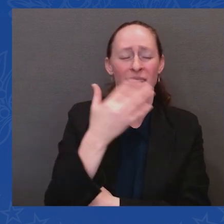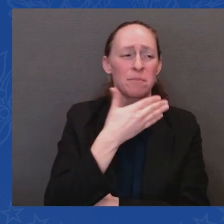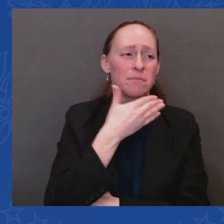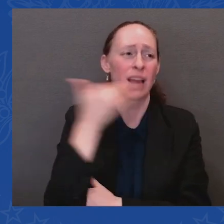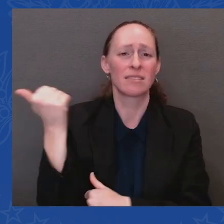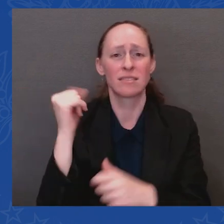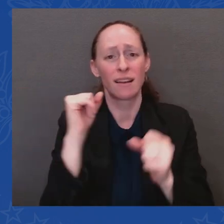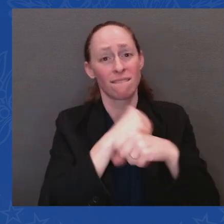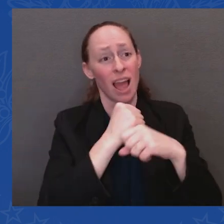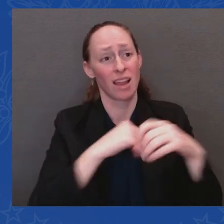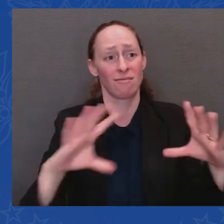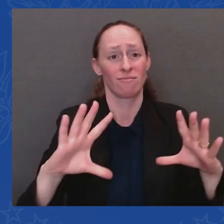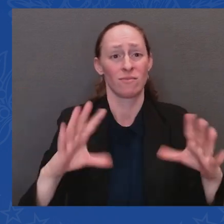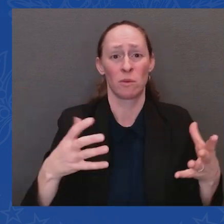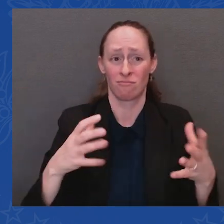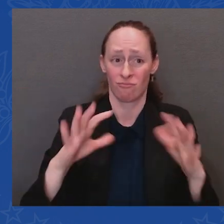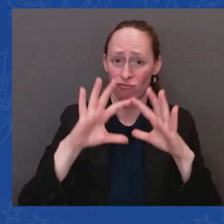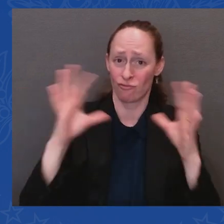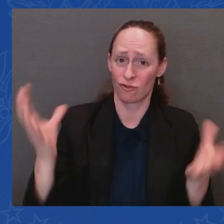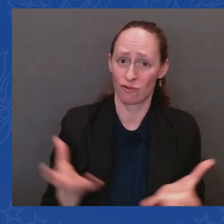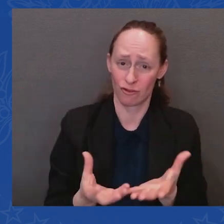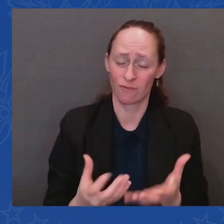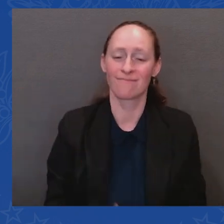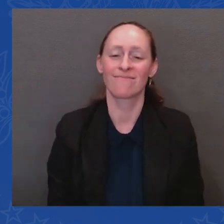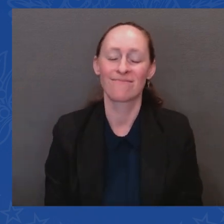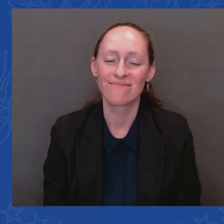As Commander-in-Chief, I have no higher honor.